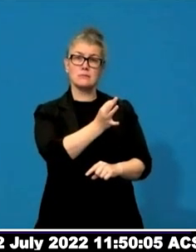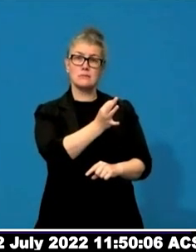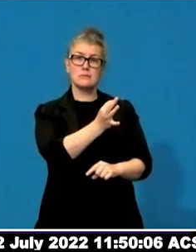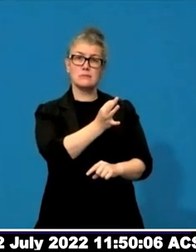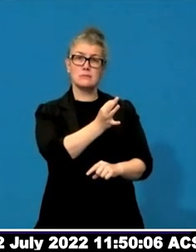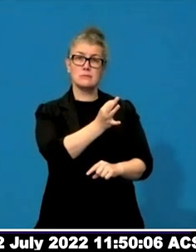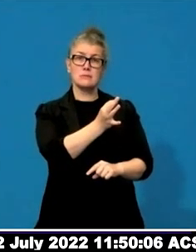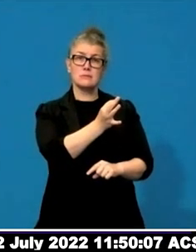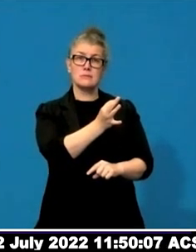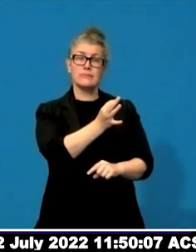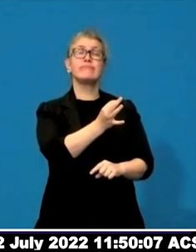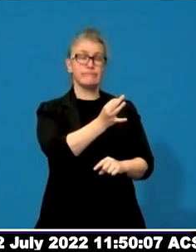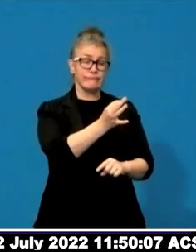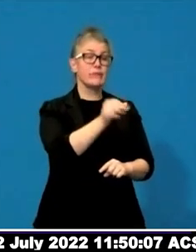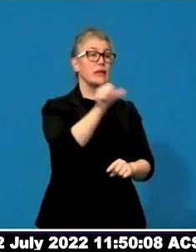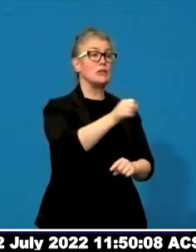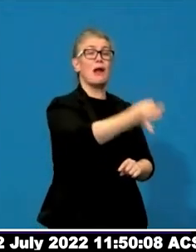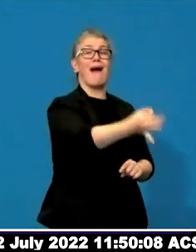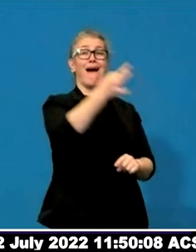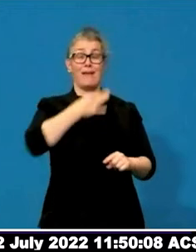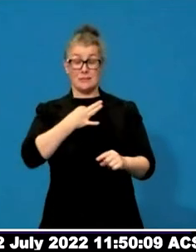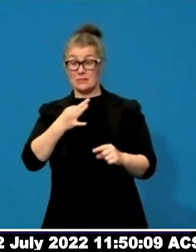Is this a good time for the supports to be reduced?"